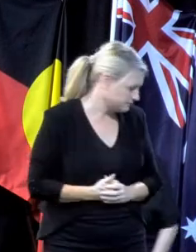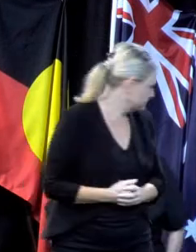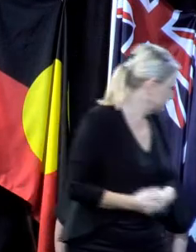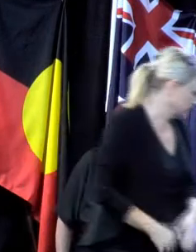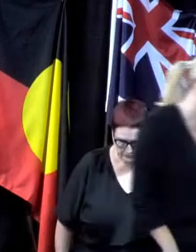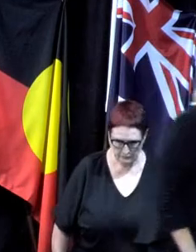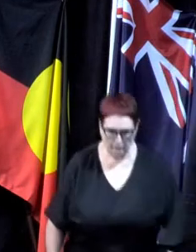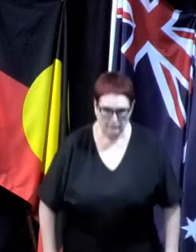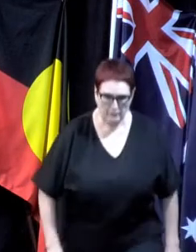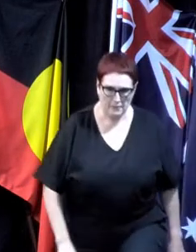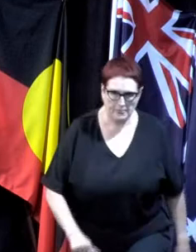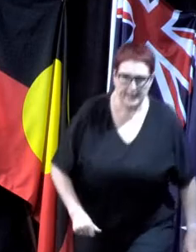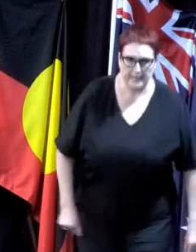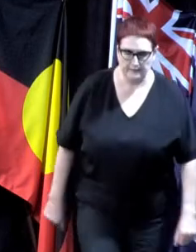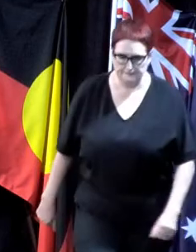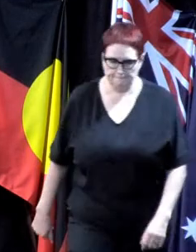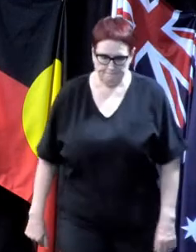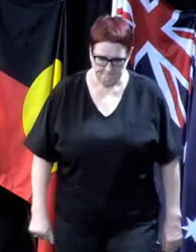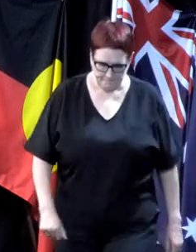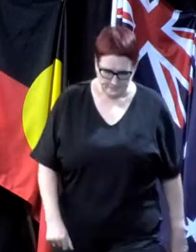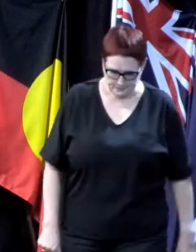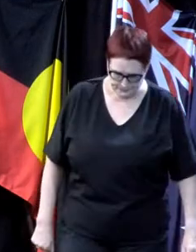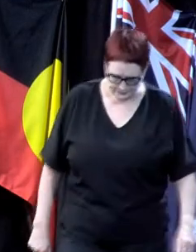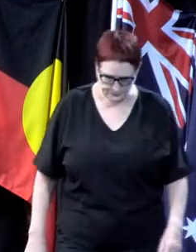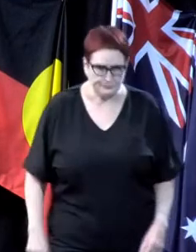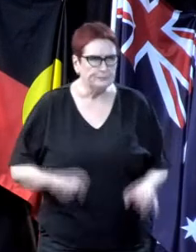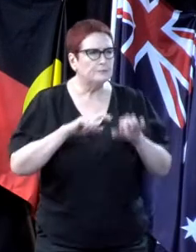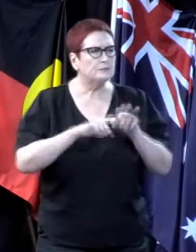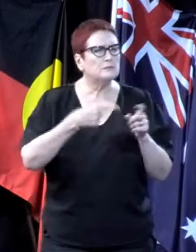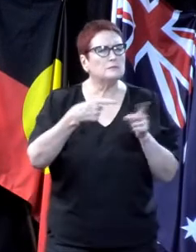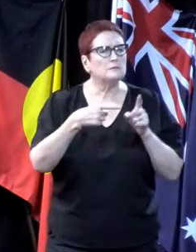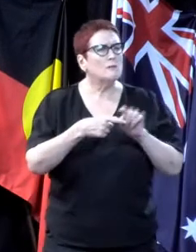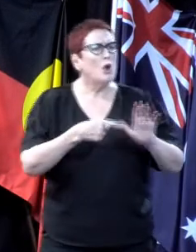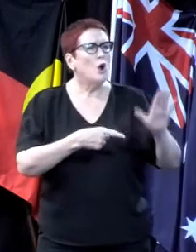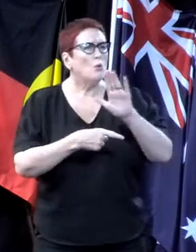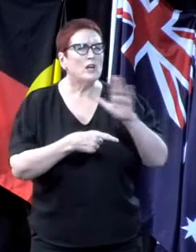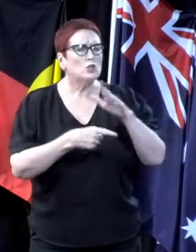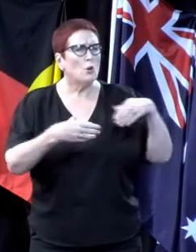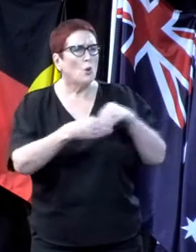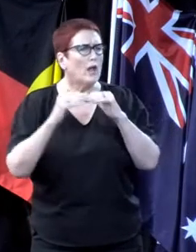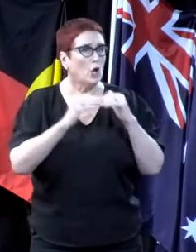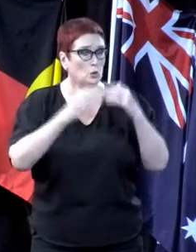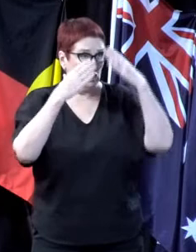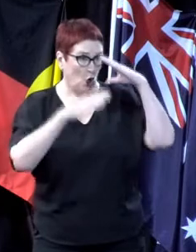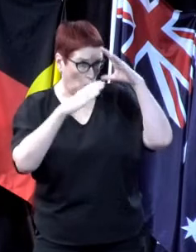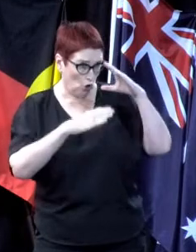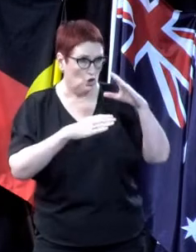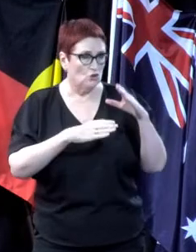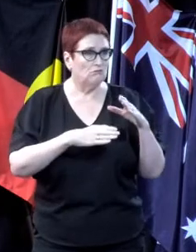So, it's the regional inclusive coach. There's people who are in your acting positions.